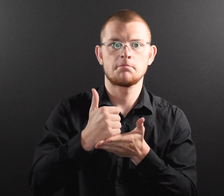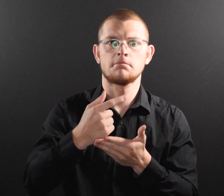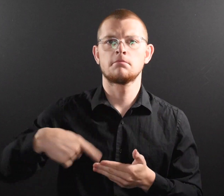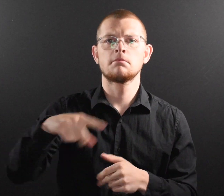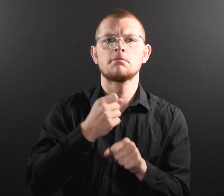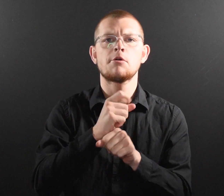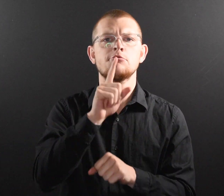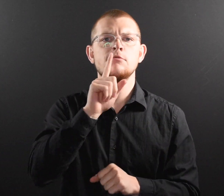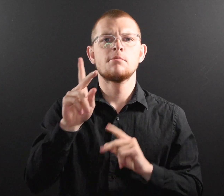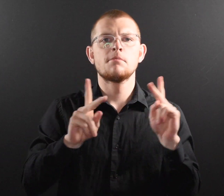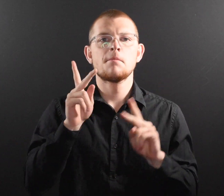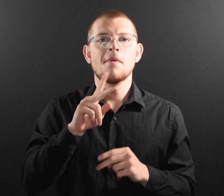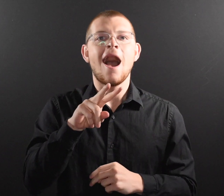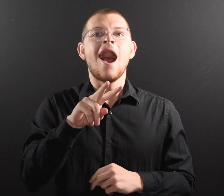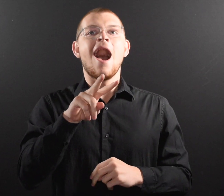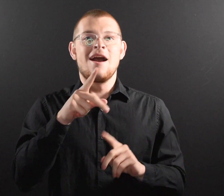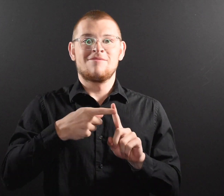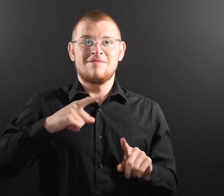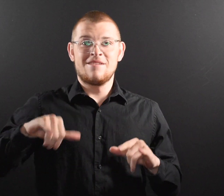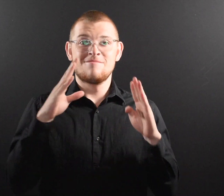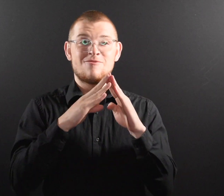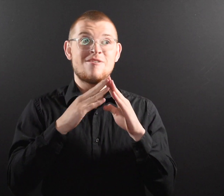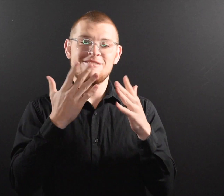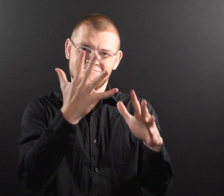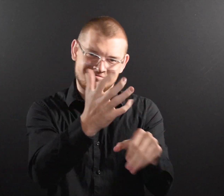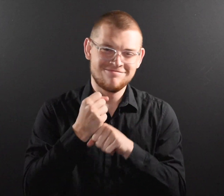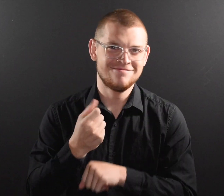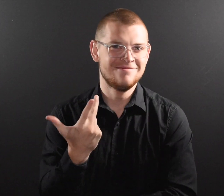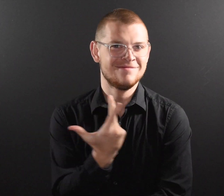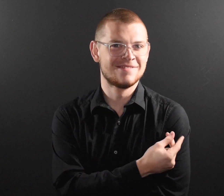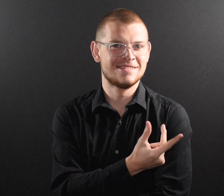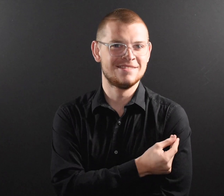make sure that people from the intended community are able to get vaccinated.